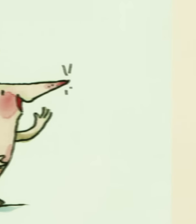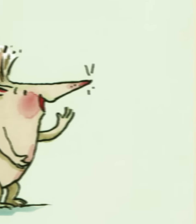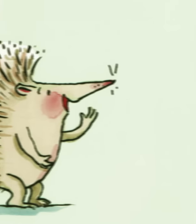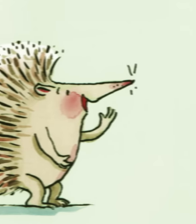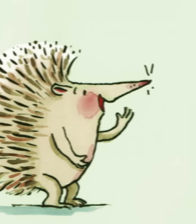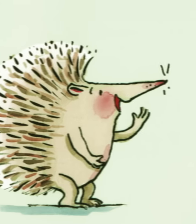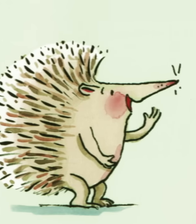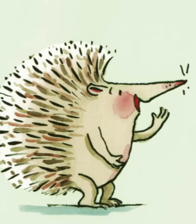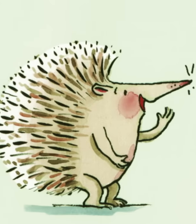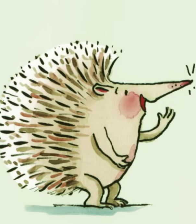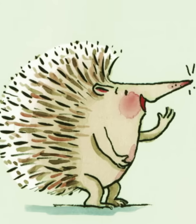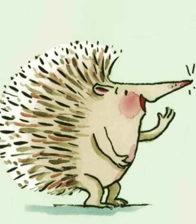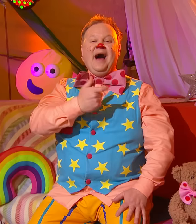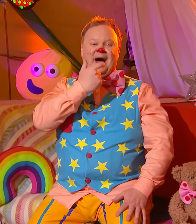that made hedgehog laugh